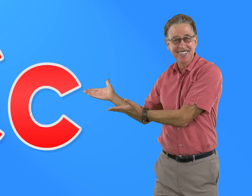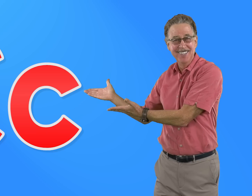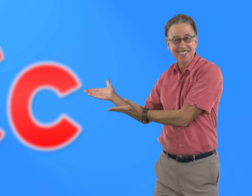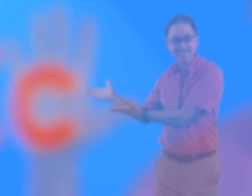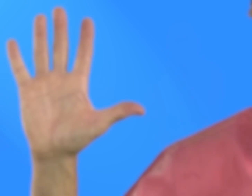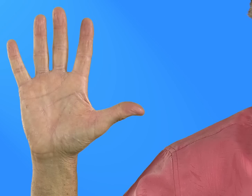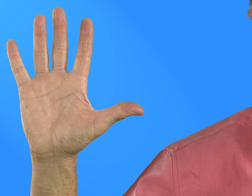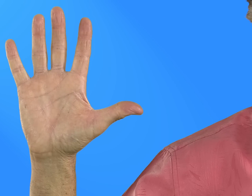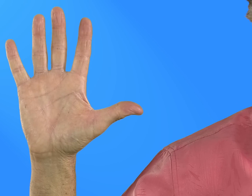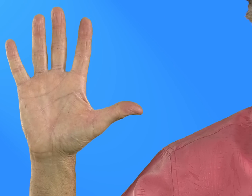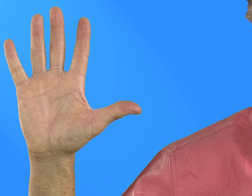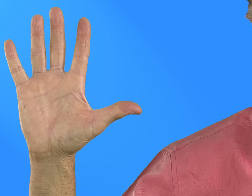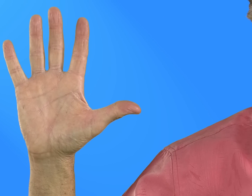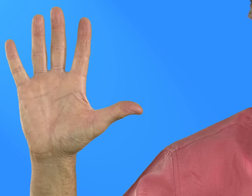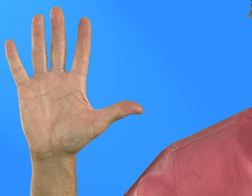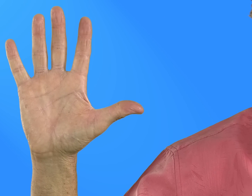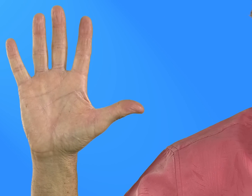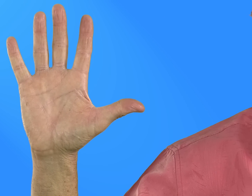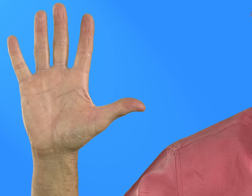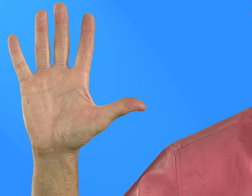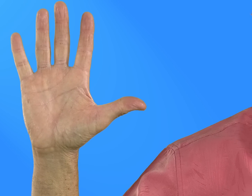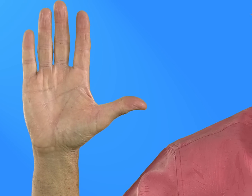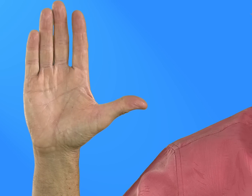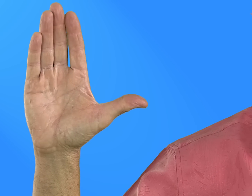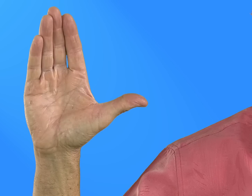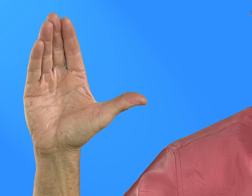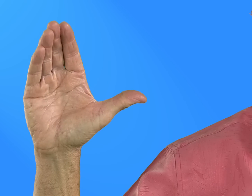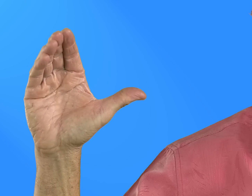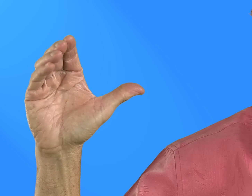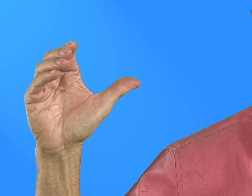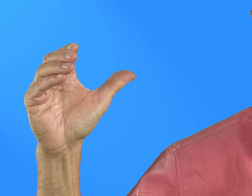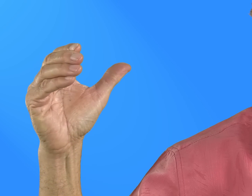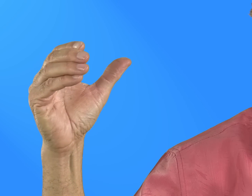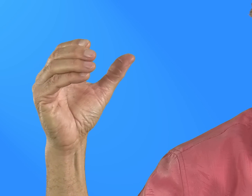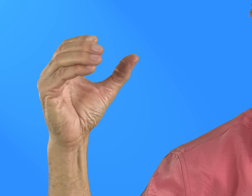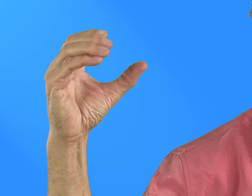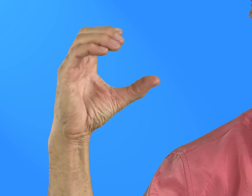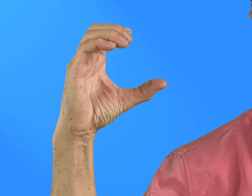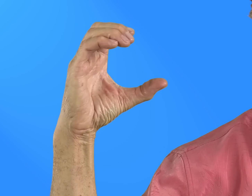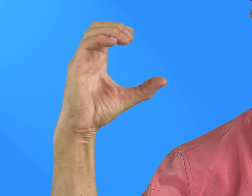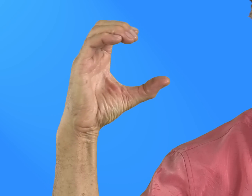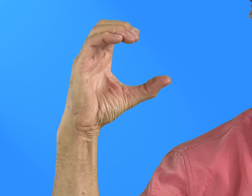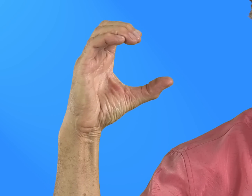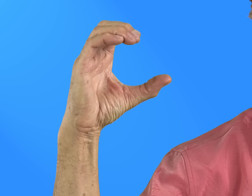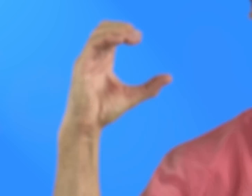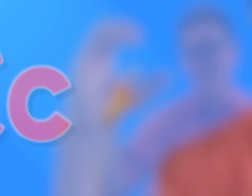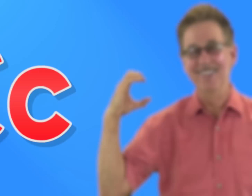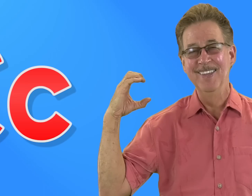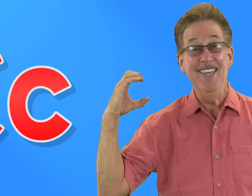To sign letter C c curve your fingers, turn your wrist Show your friends a Cc